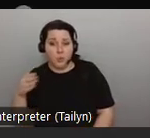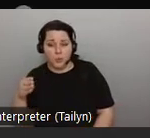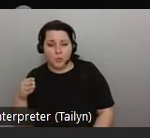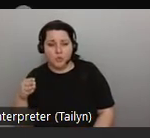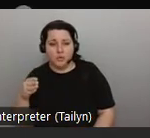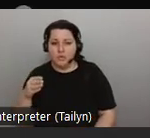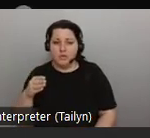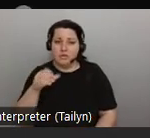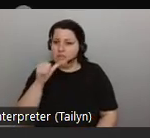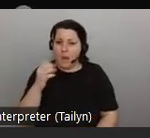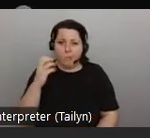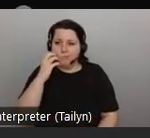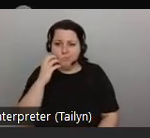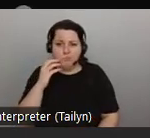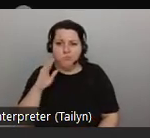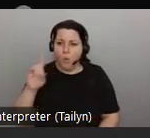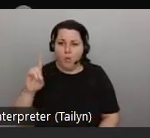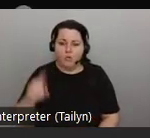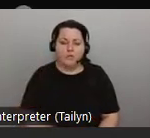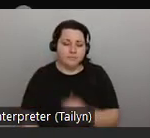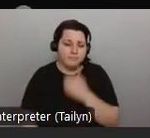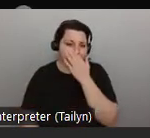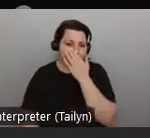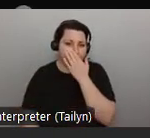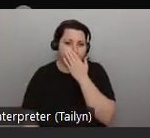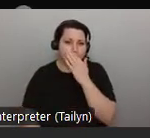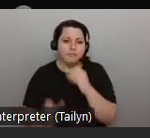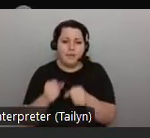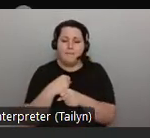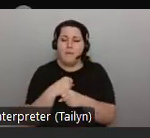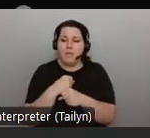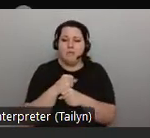bolded, it's very different from the default heading number one which is in blue text